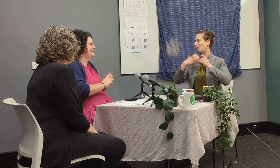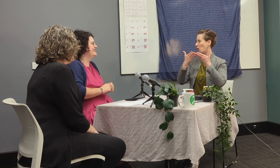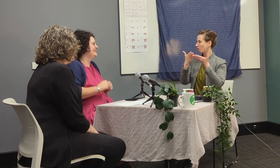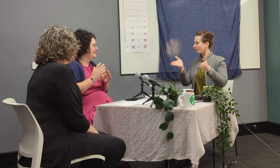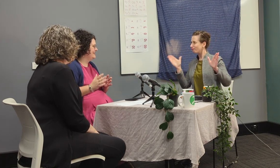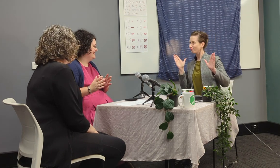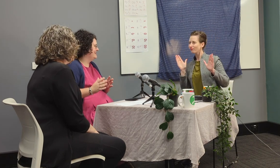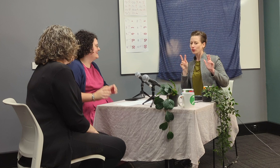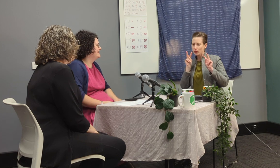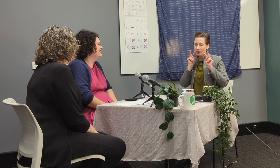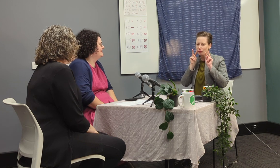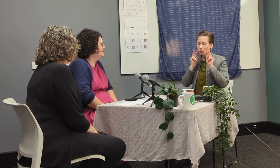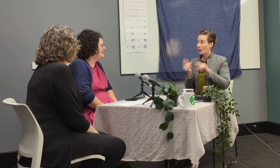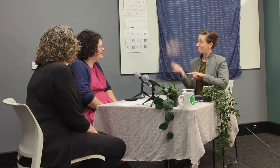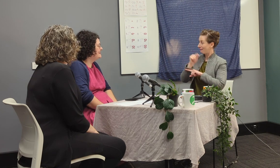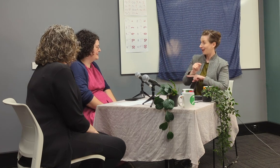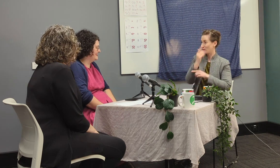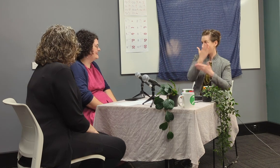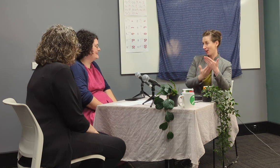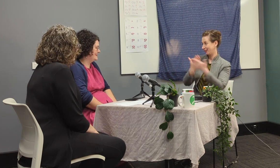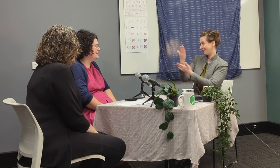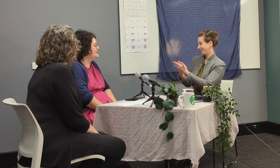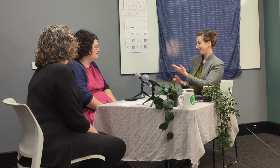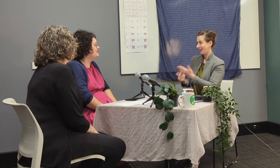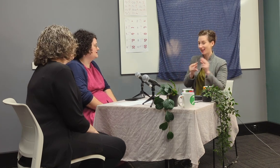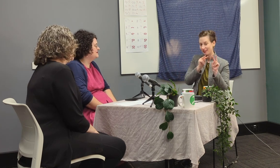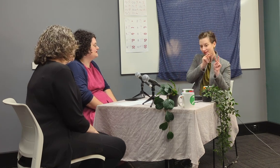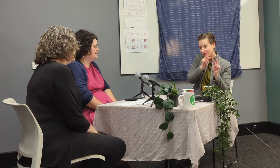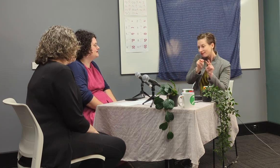We became a little bit more global , and looked at referencing in narratives.